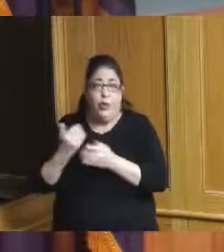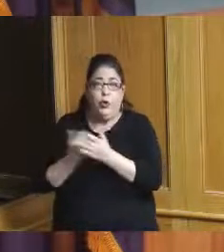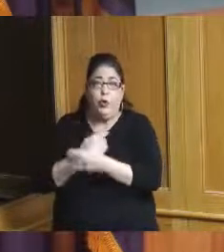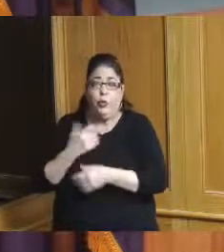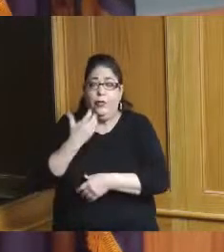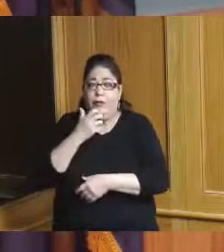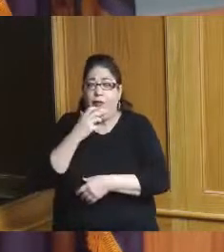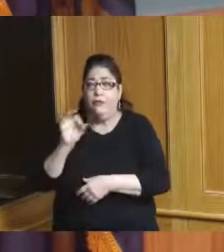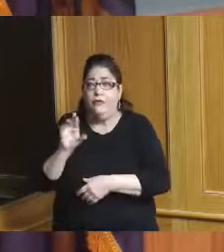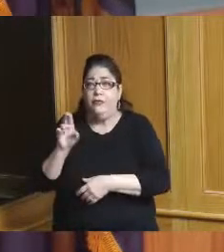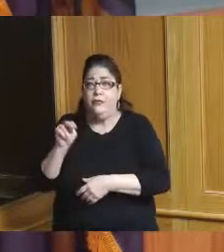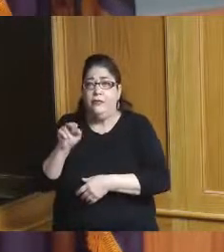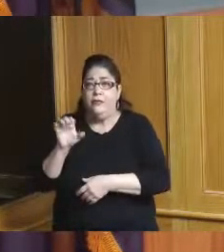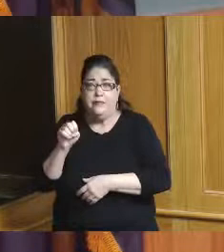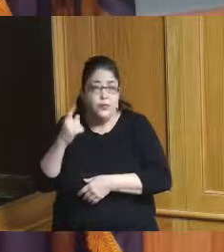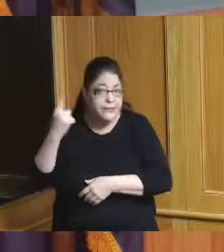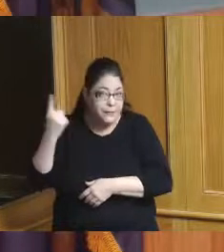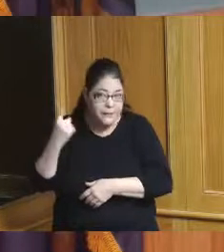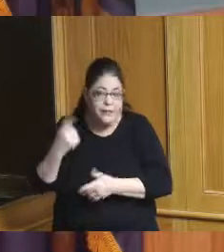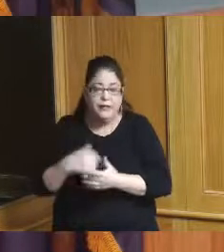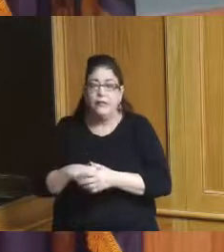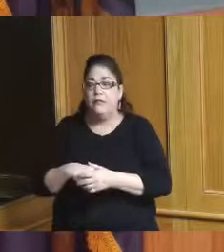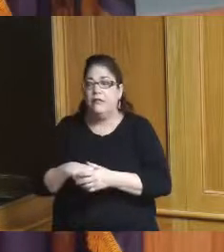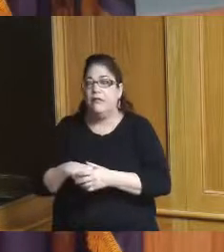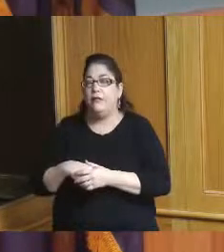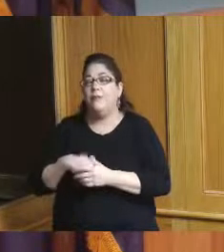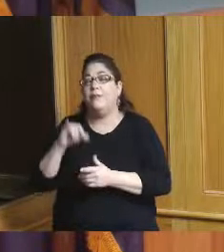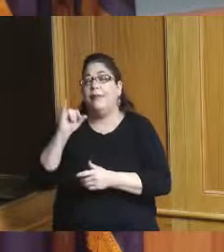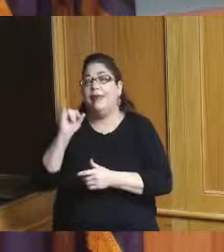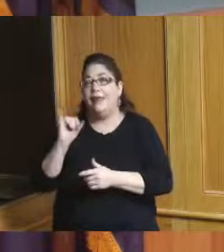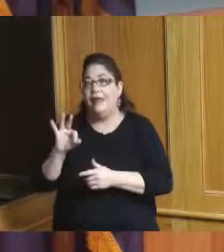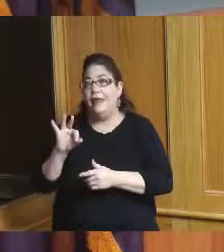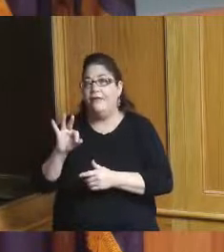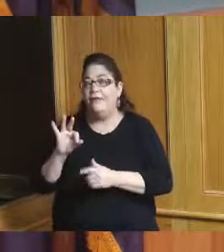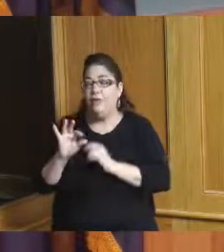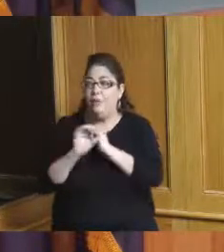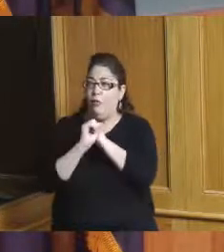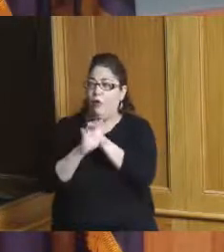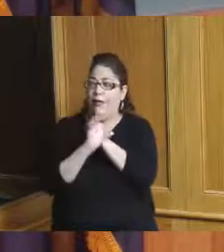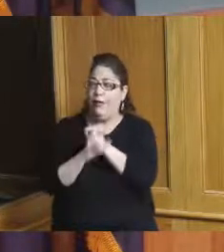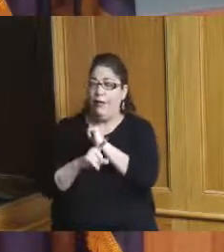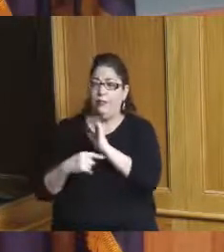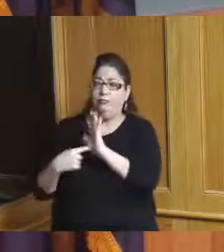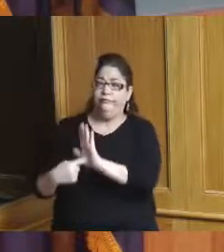and then a third piece if there is some marketing available that we can market to the seniors so